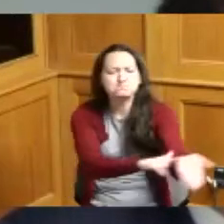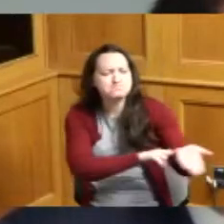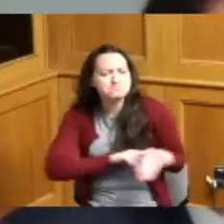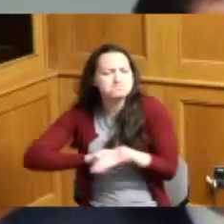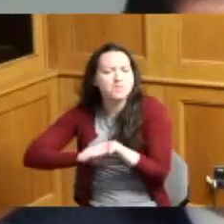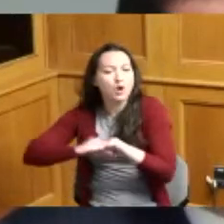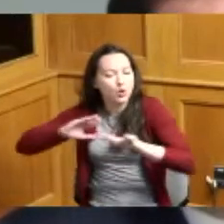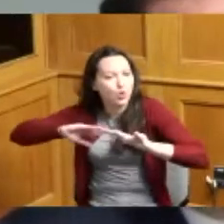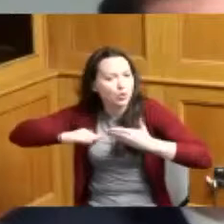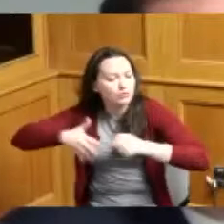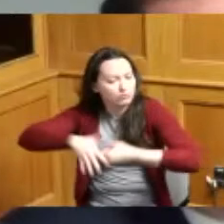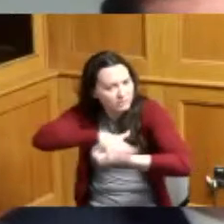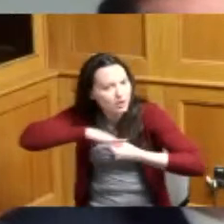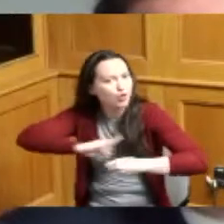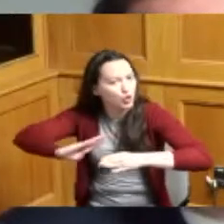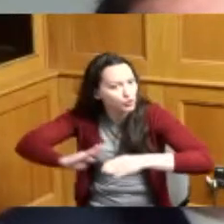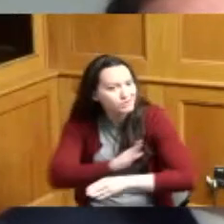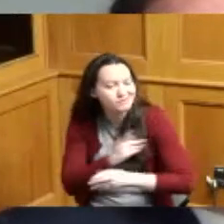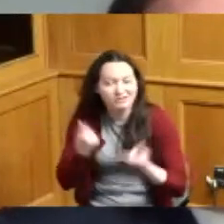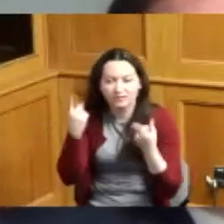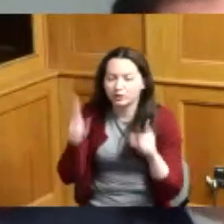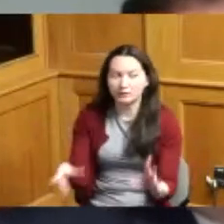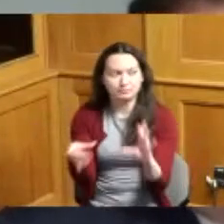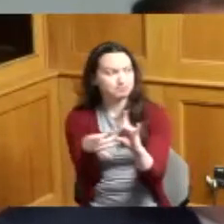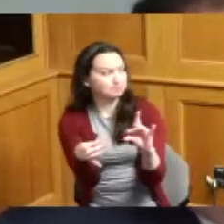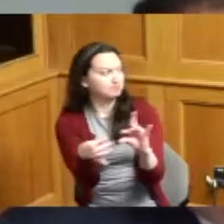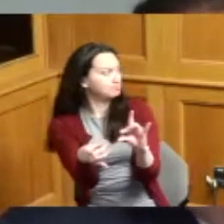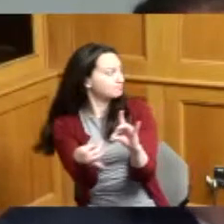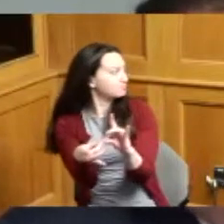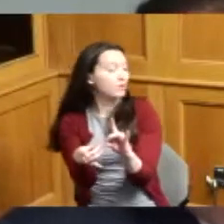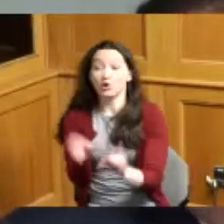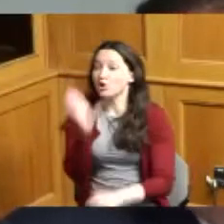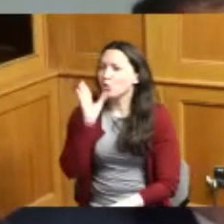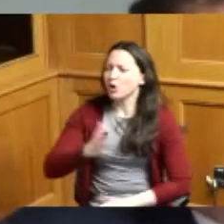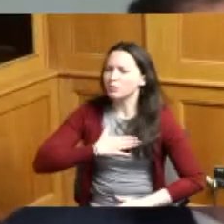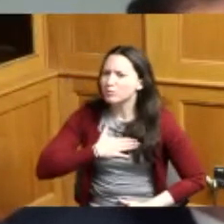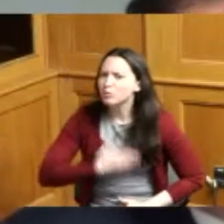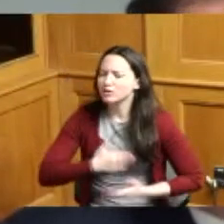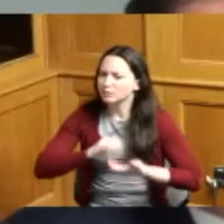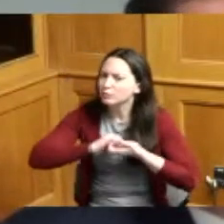committee and the business community who have said uh that we will work with the county in terms of